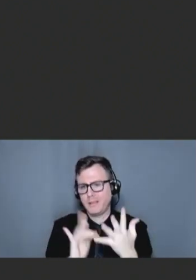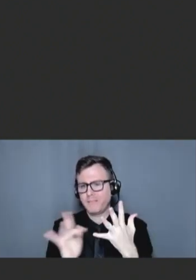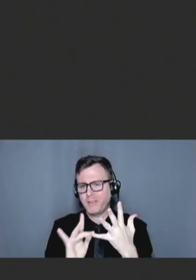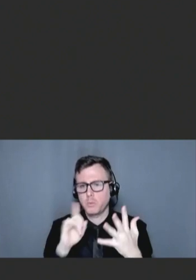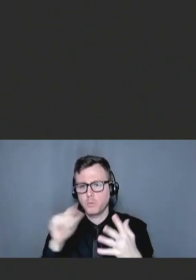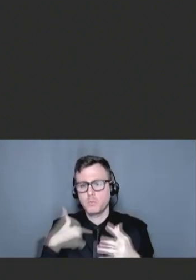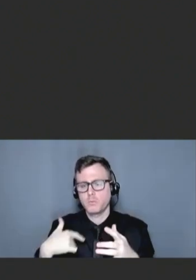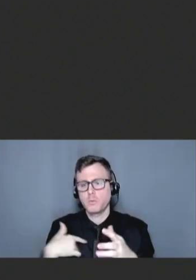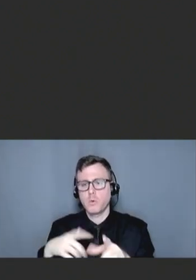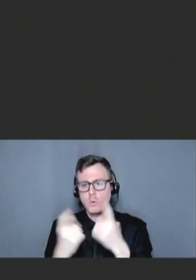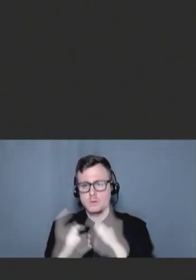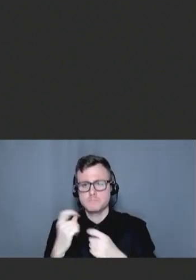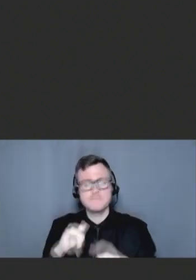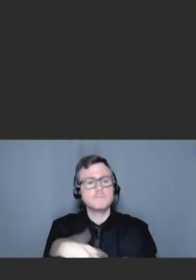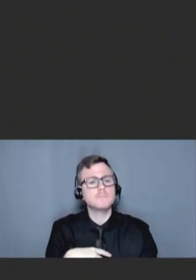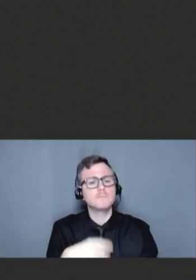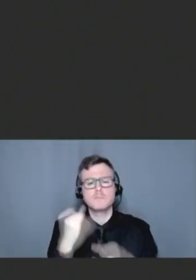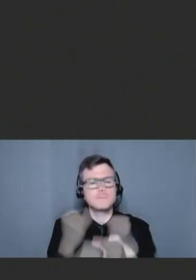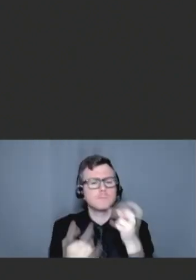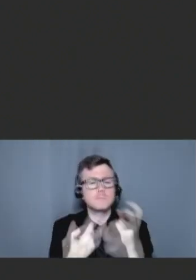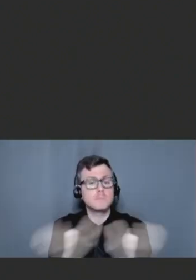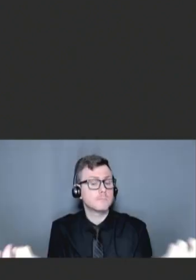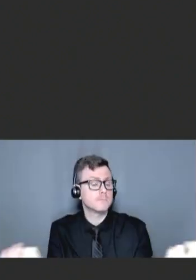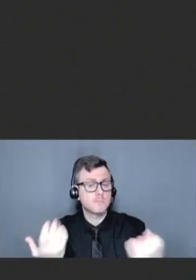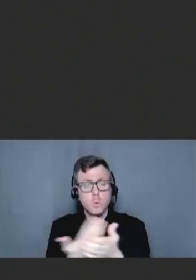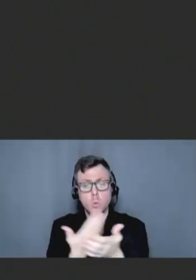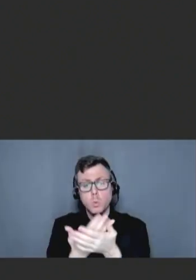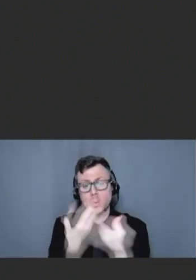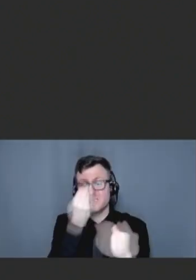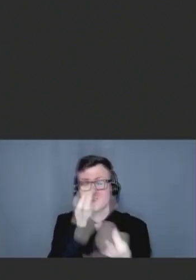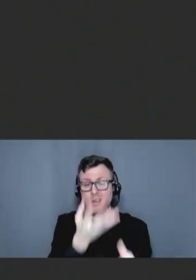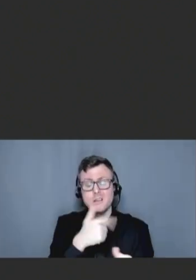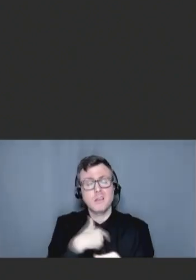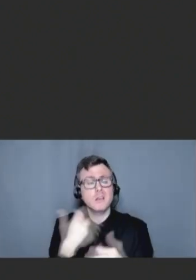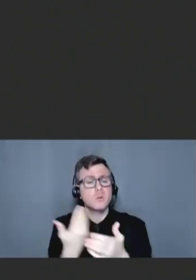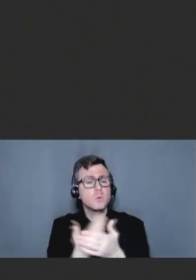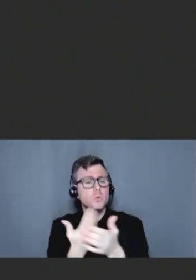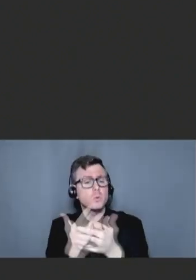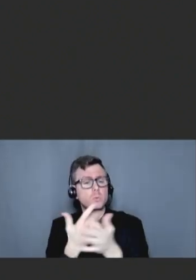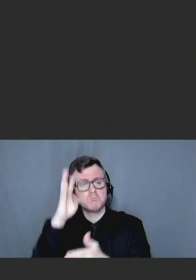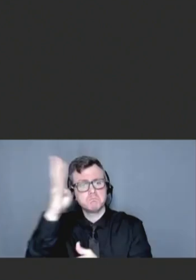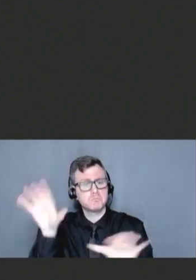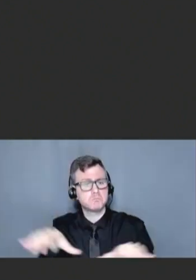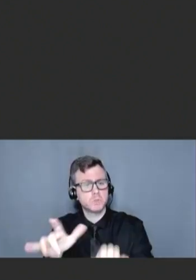In this last panel of the day, we'll hear about new data and Innovative Actions to Improve Adult Immunizations.